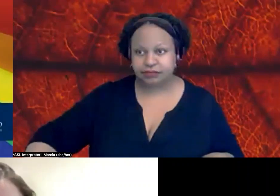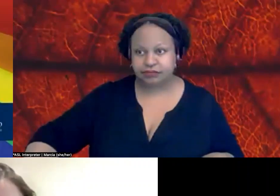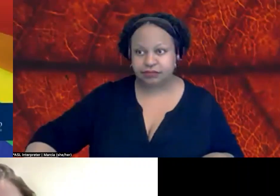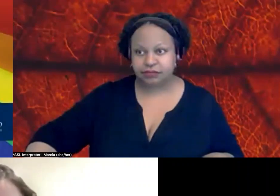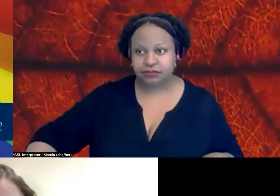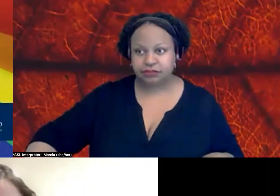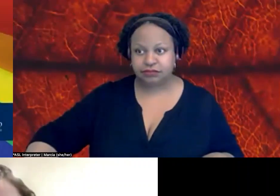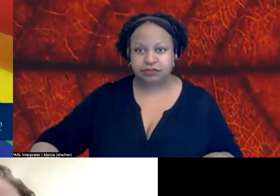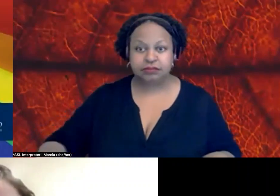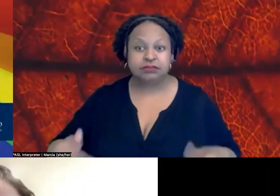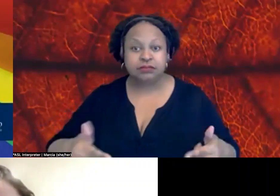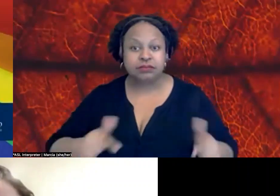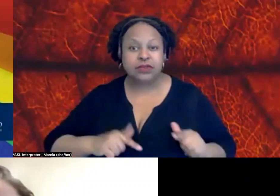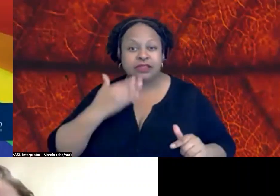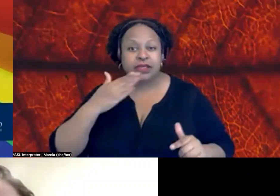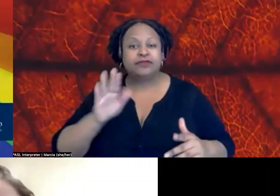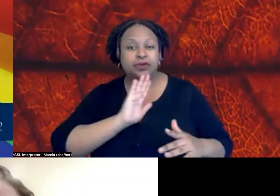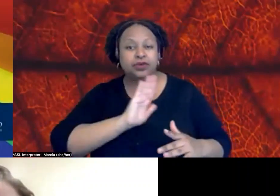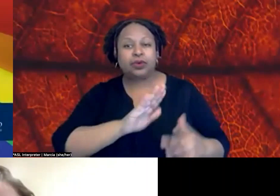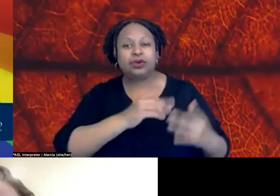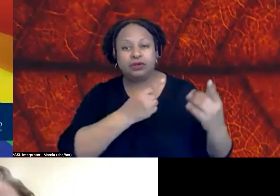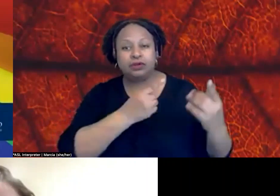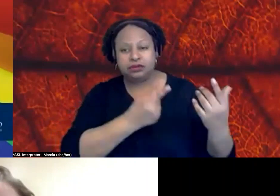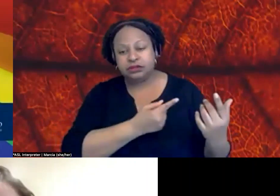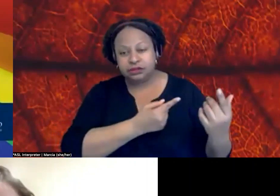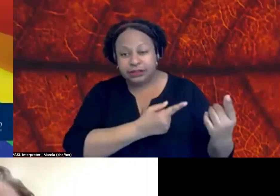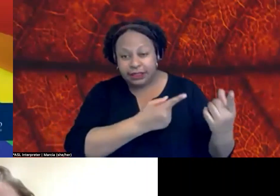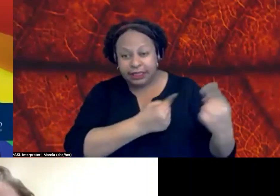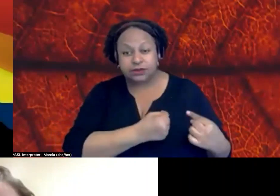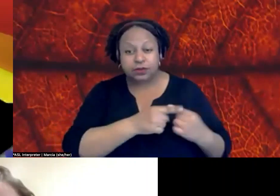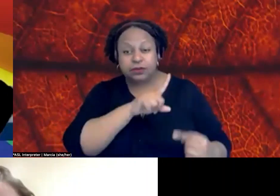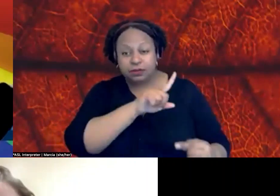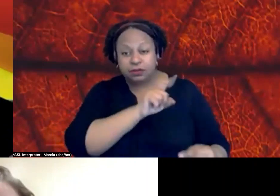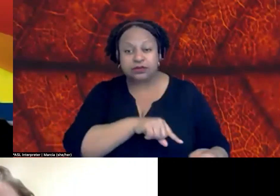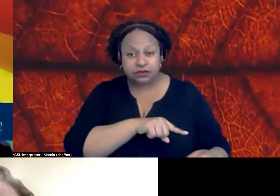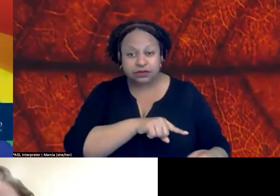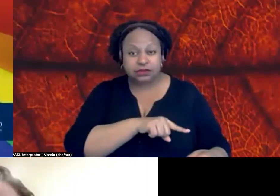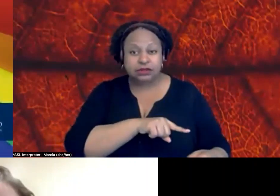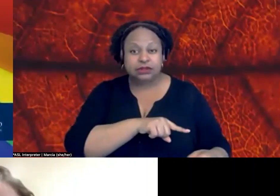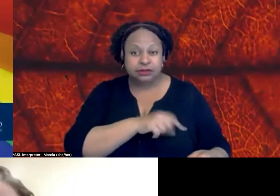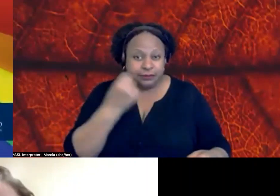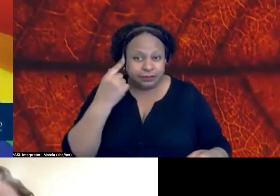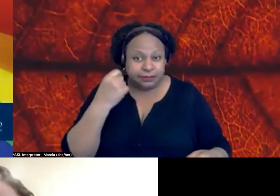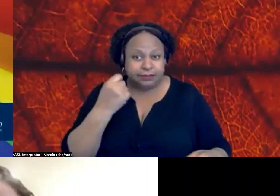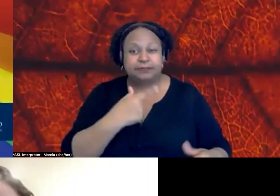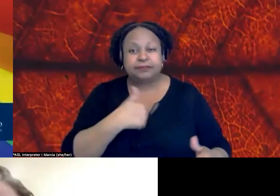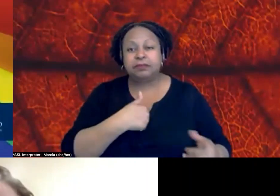I definitely relate to what you said about the good things, the empathy,